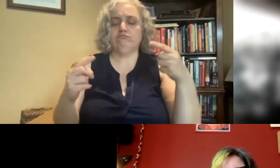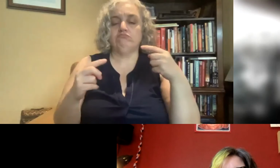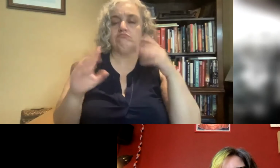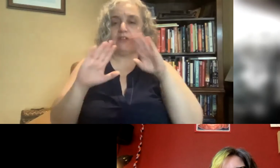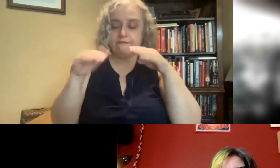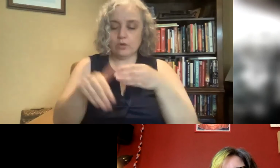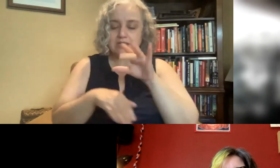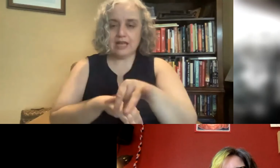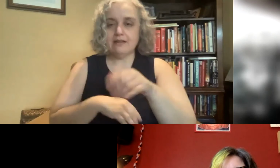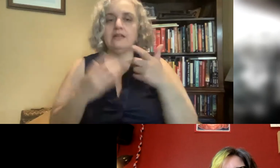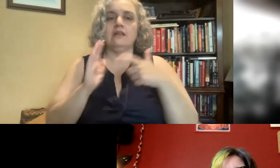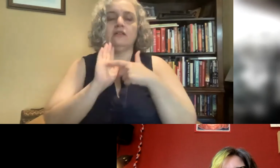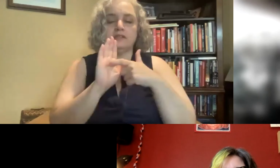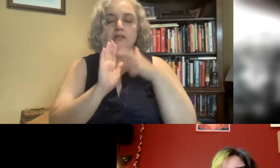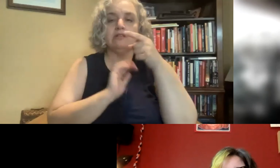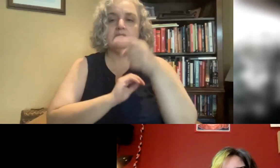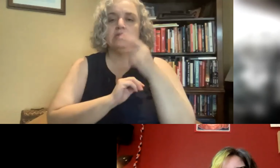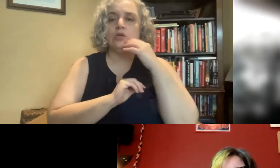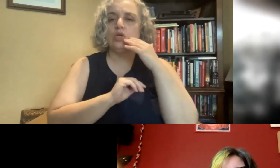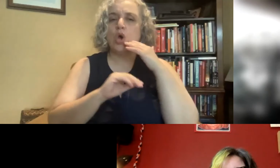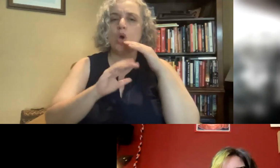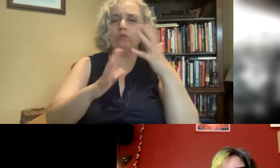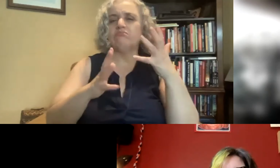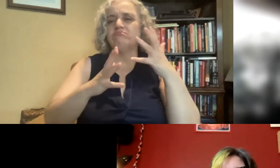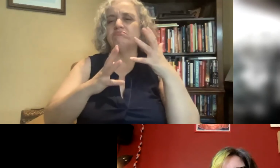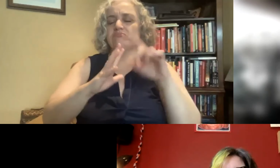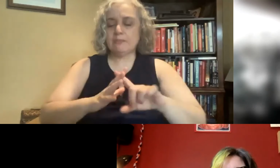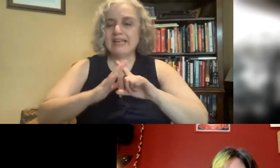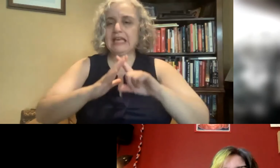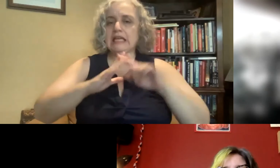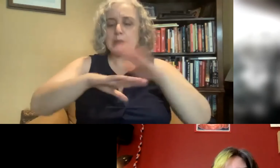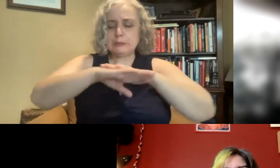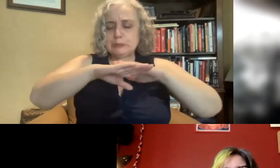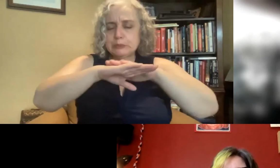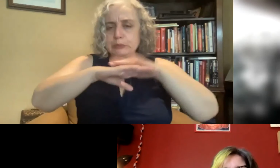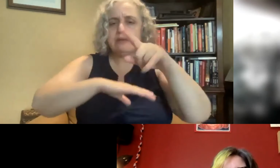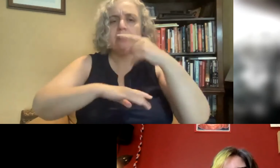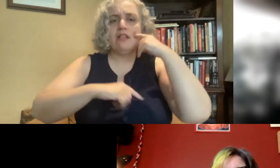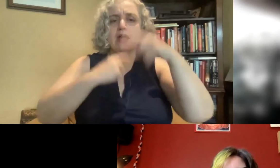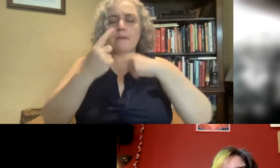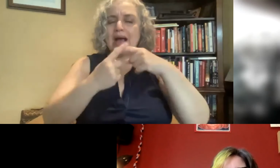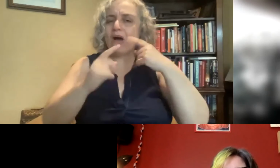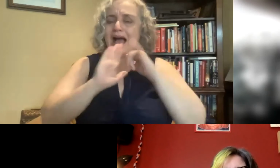a grassroots rethinking of how data is collected,